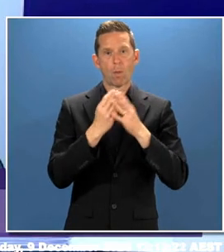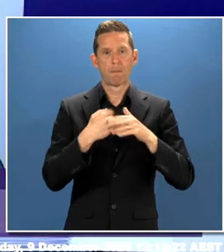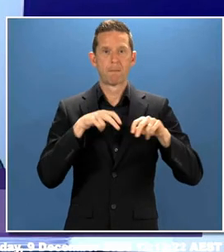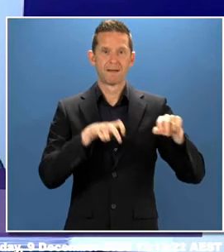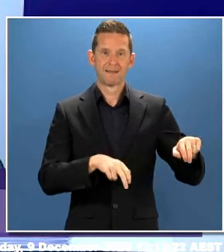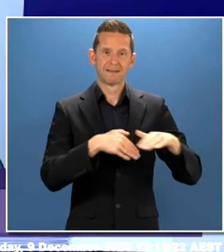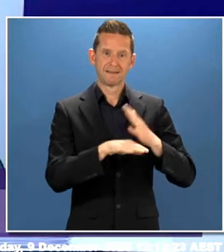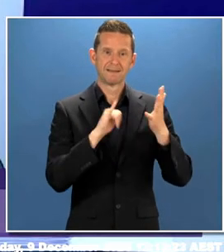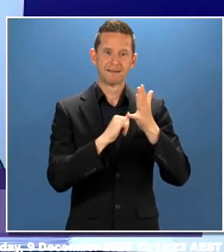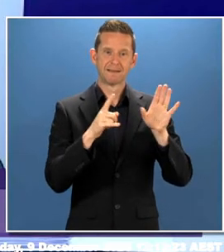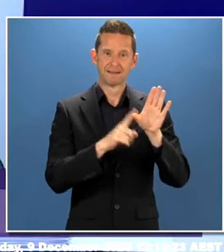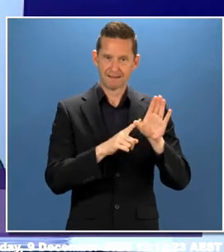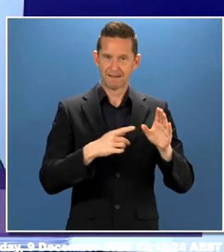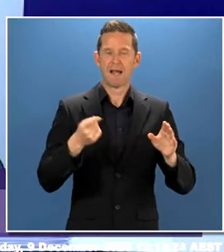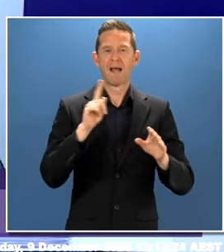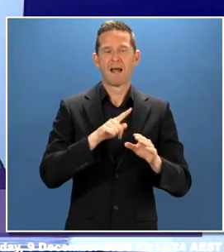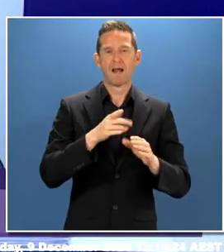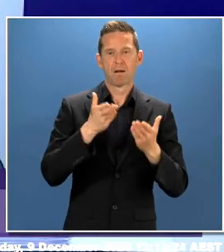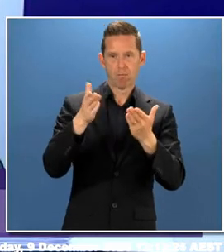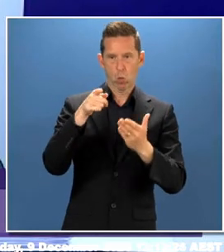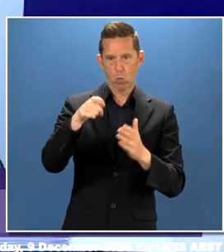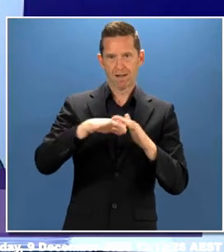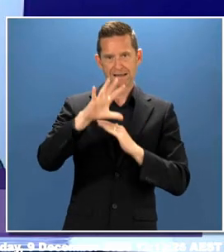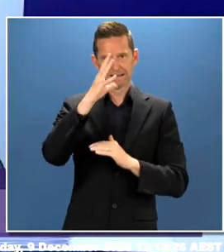And you are in Darwin which I assume you already know.